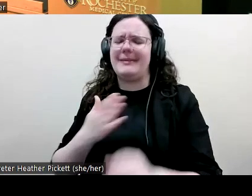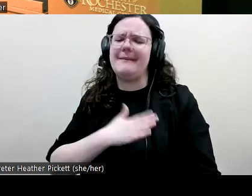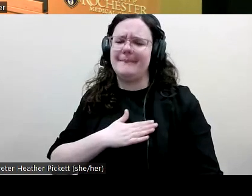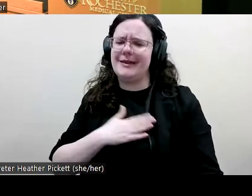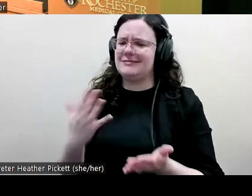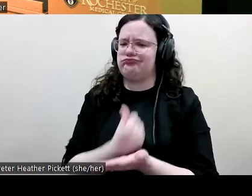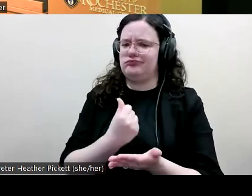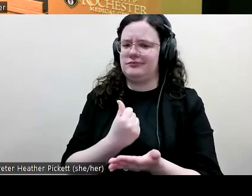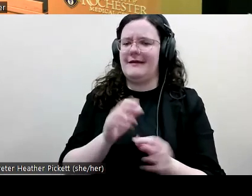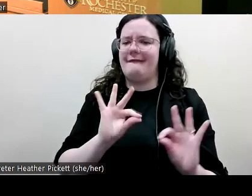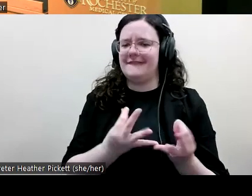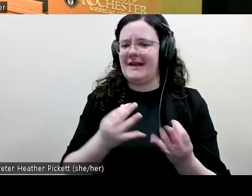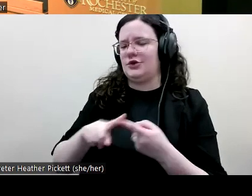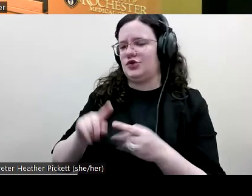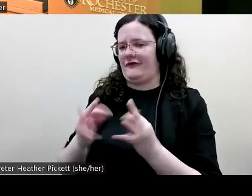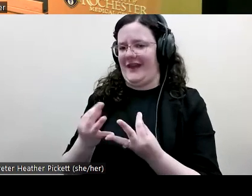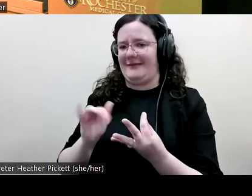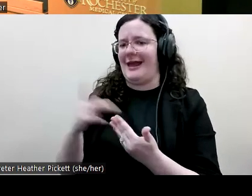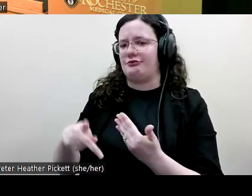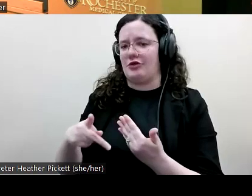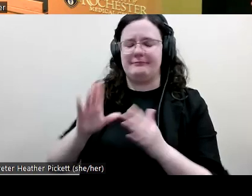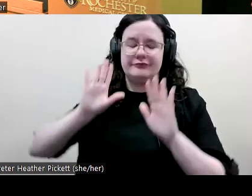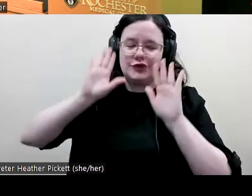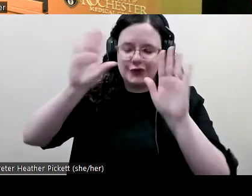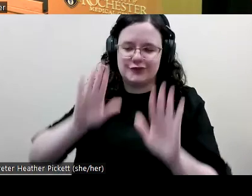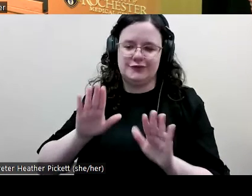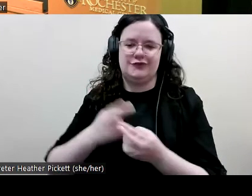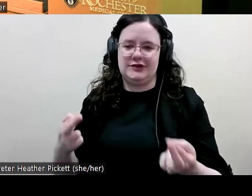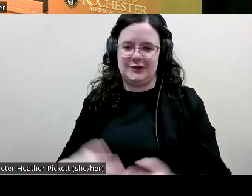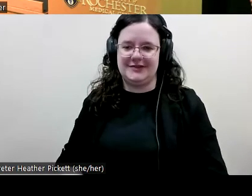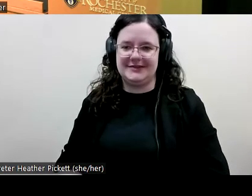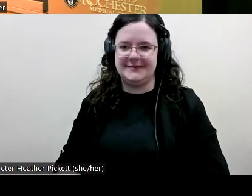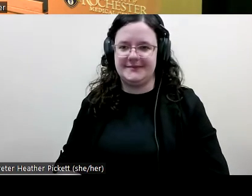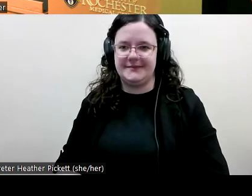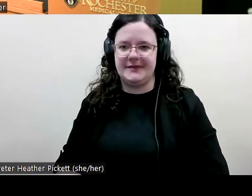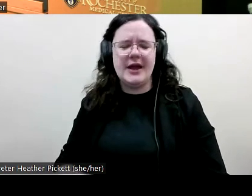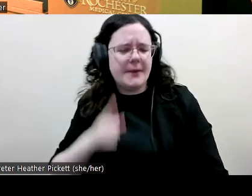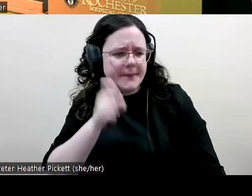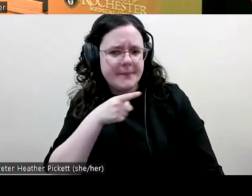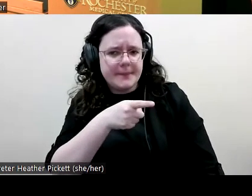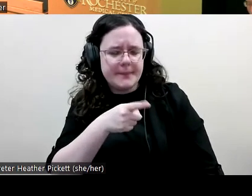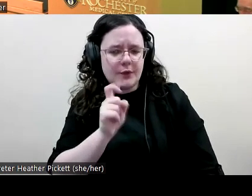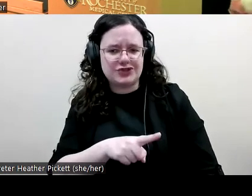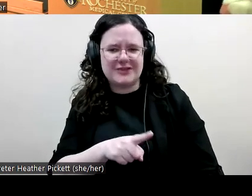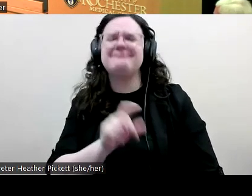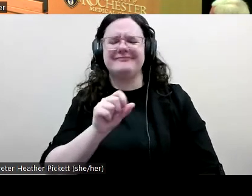family it's an excellent resource there's a question up there question yes in the back